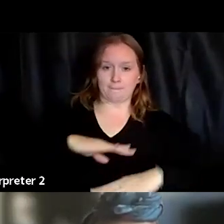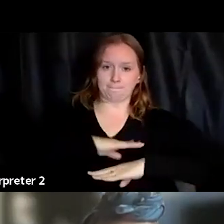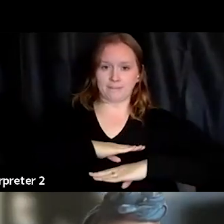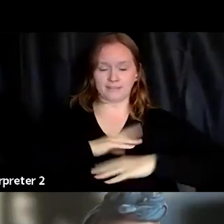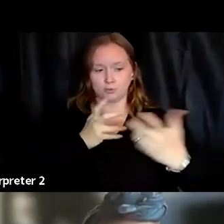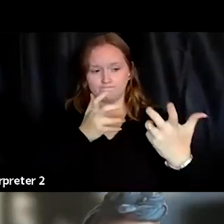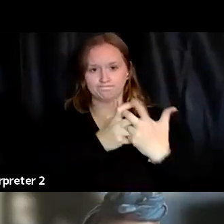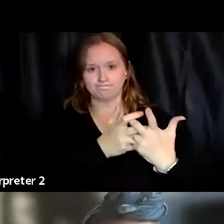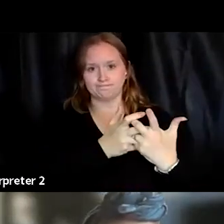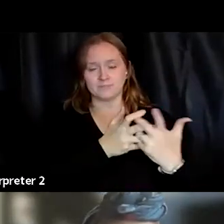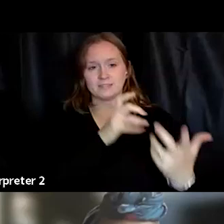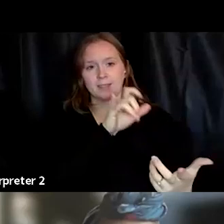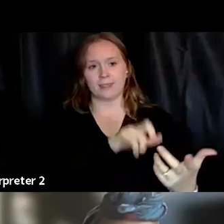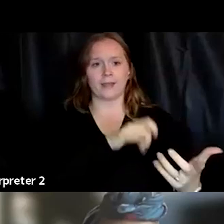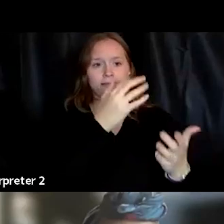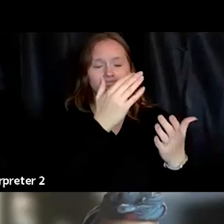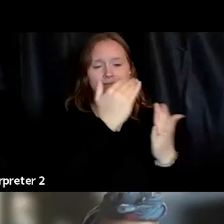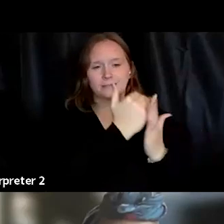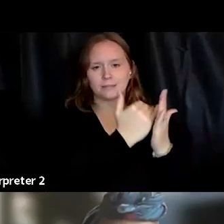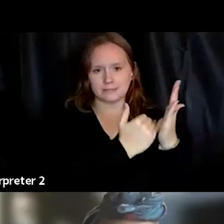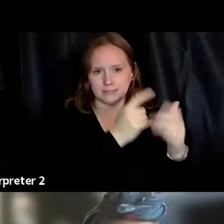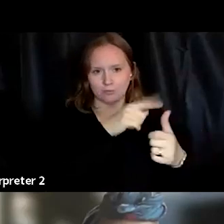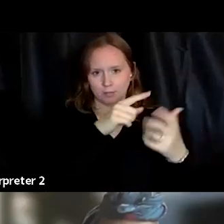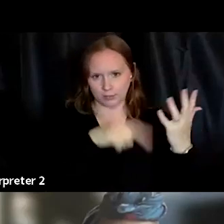or meets or equals the grid rules.